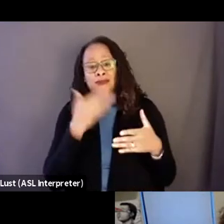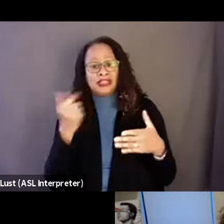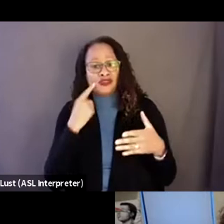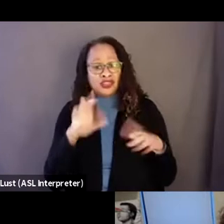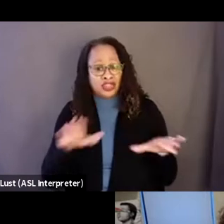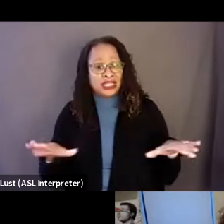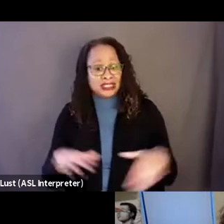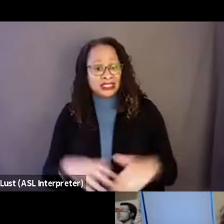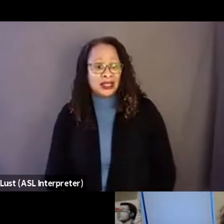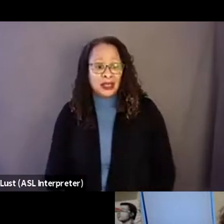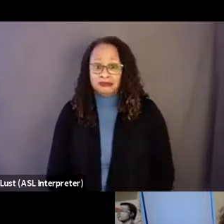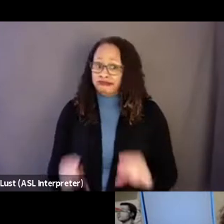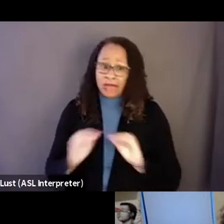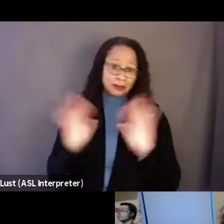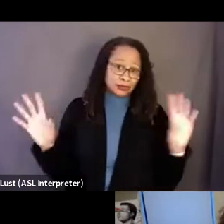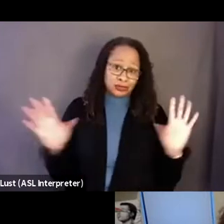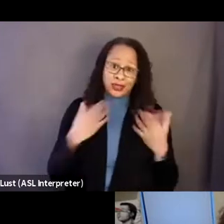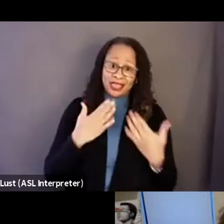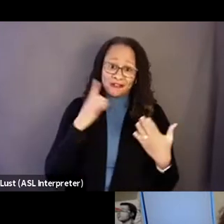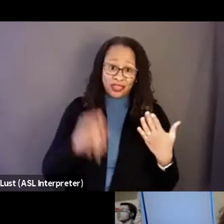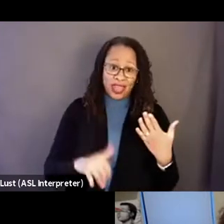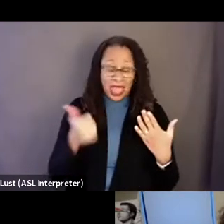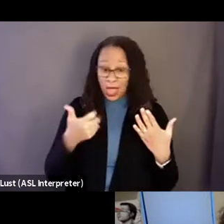Absolutely, thank you for that. Did anyone else want to weigh in?